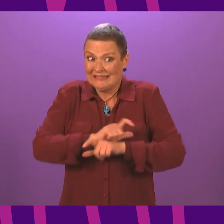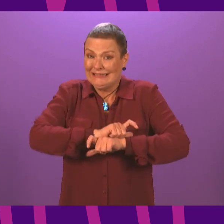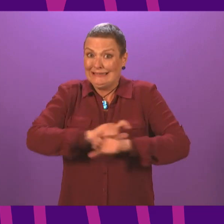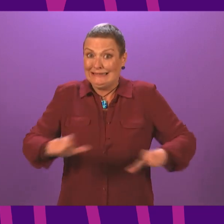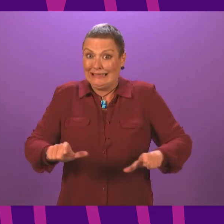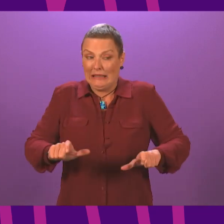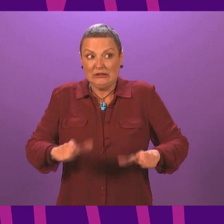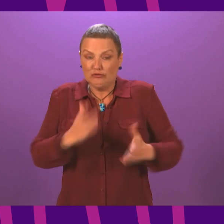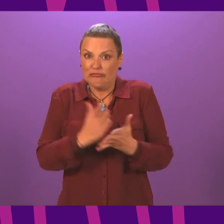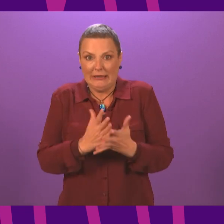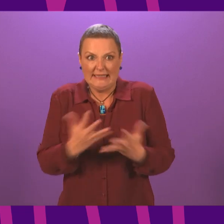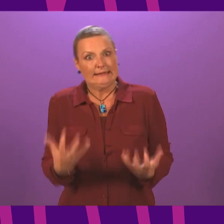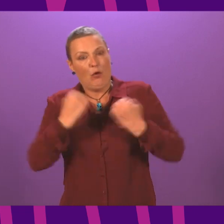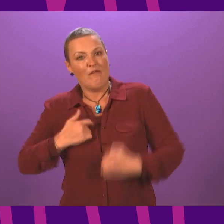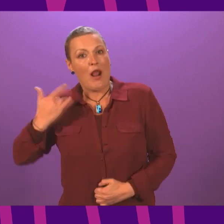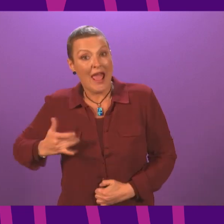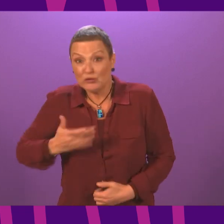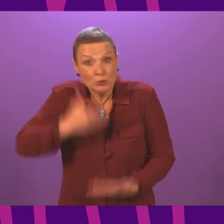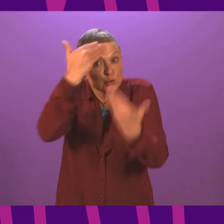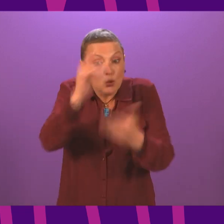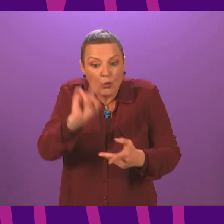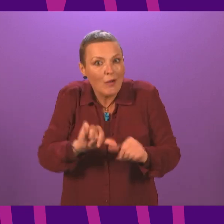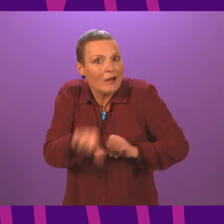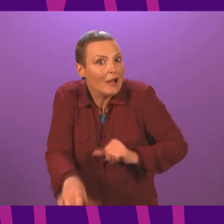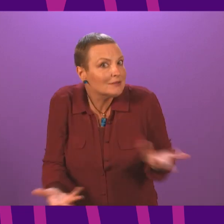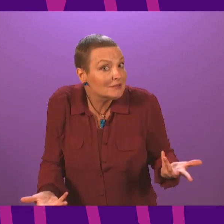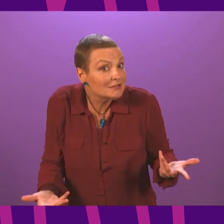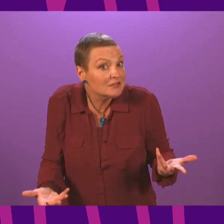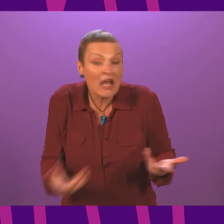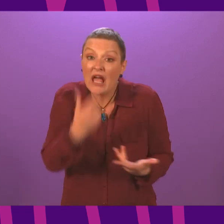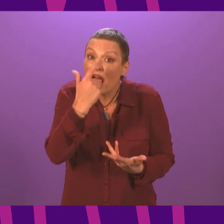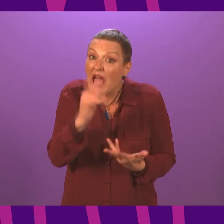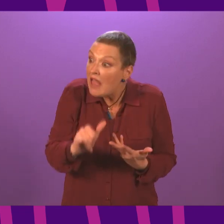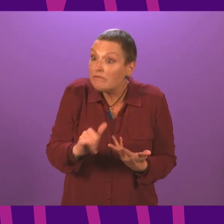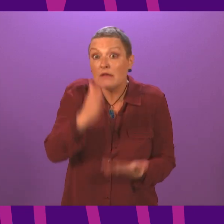can be certain about what will happen next with Covid-19. If there are effects of the on-going